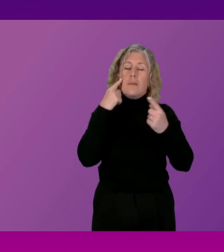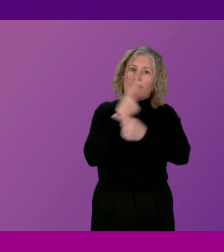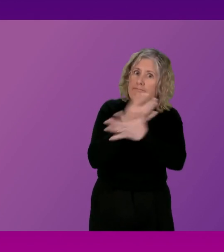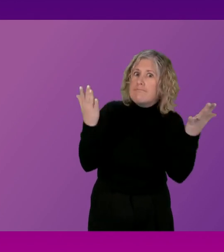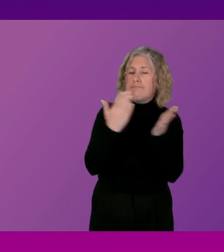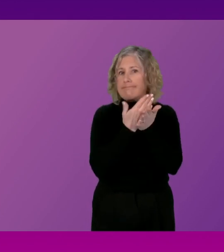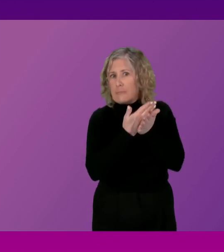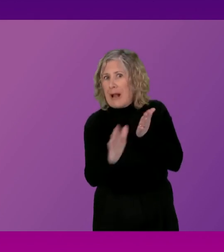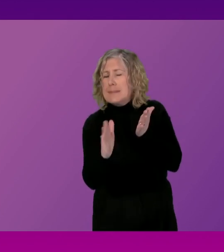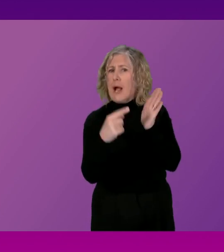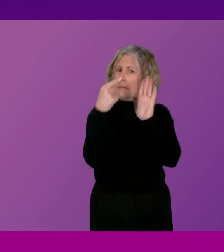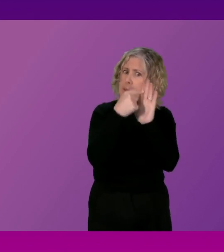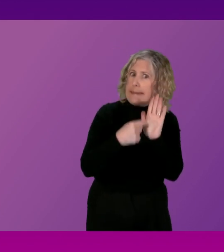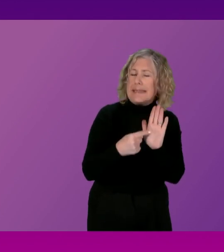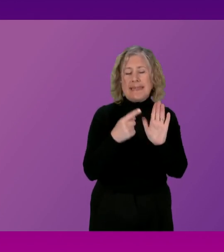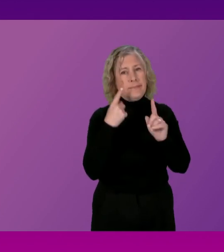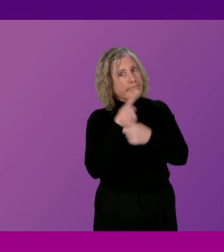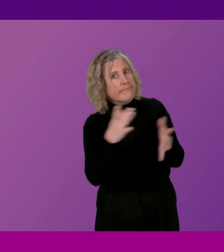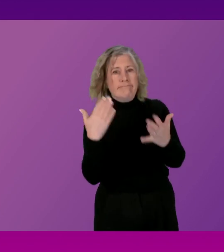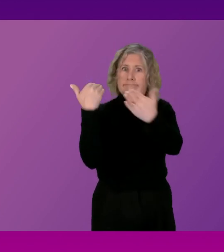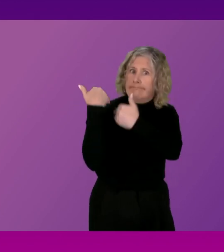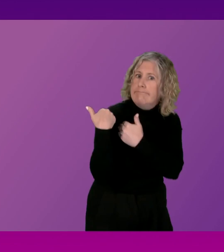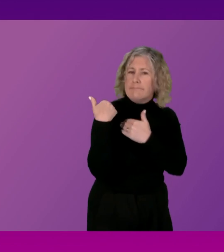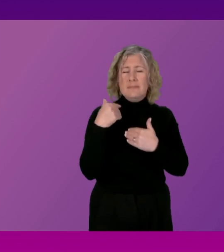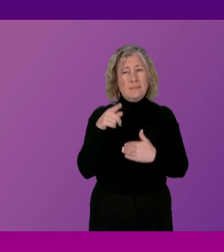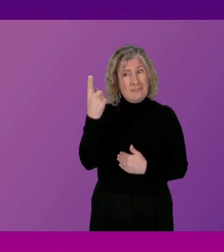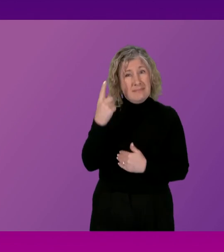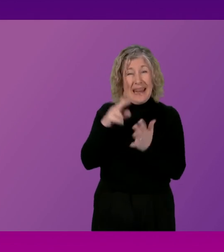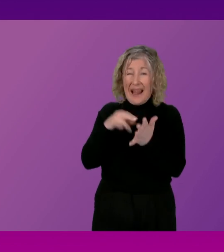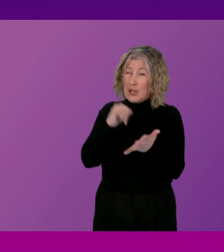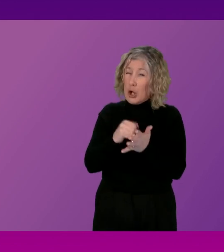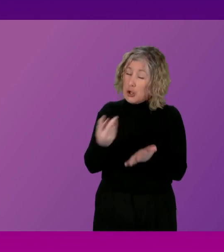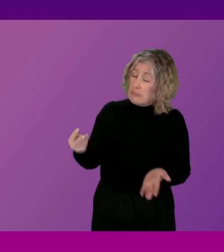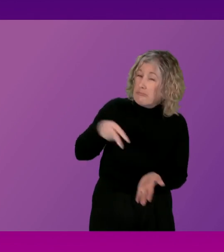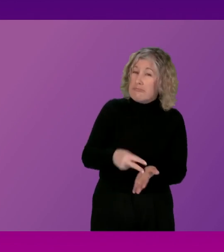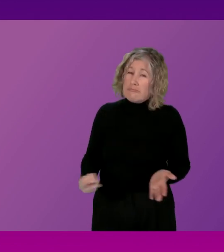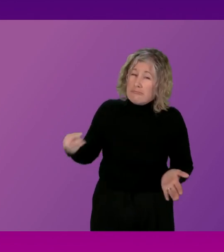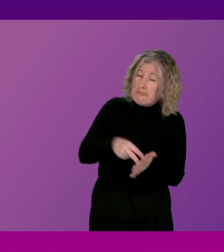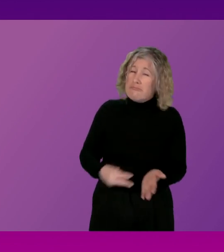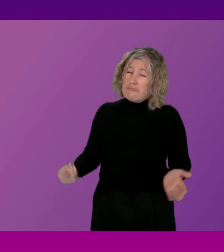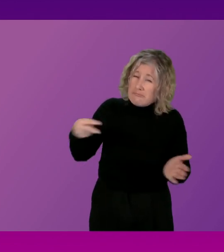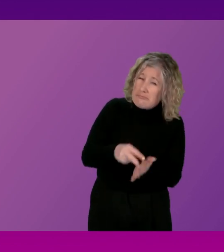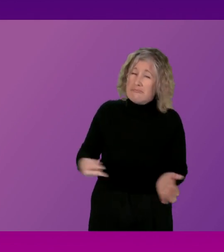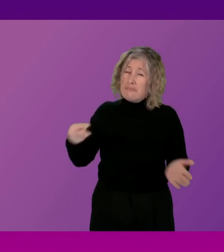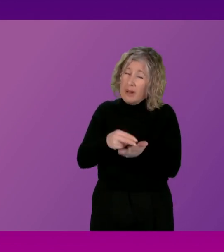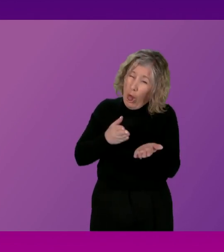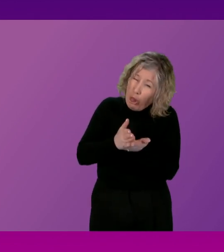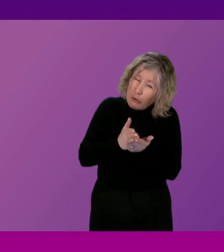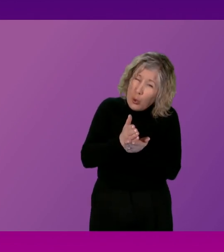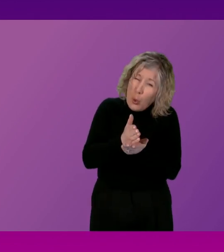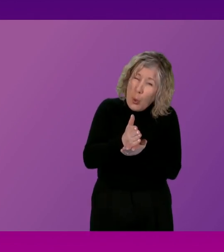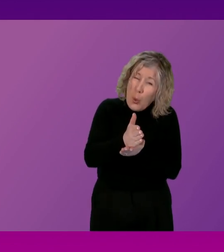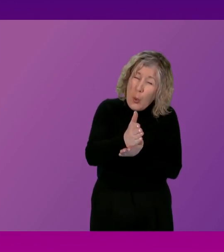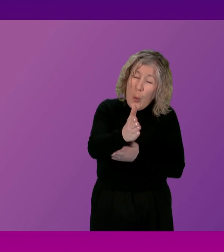day after day—virtually every single day—and did 250 media briefings—